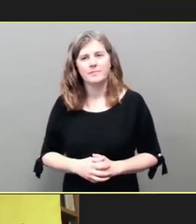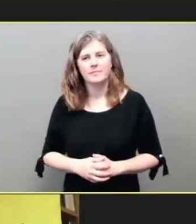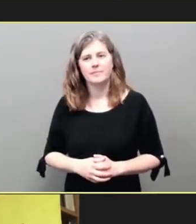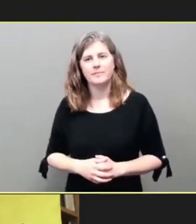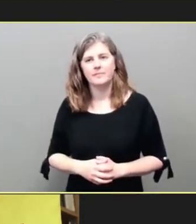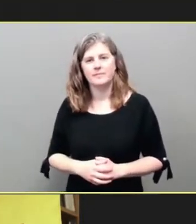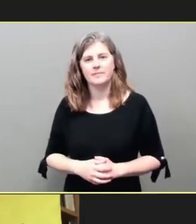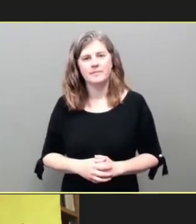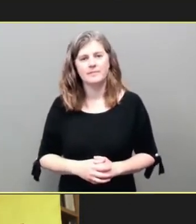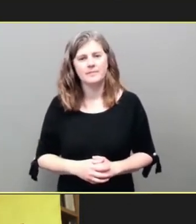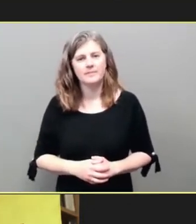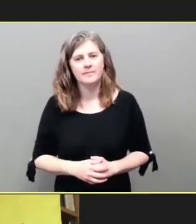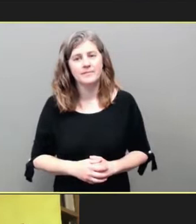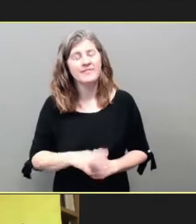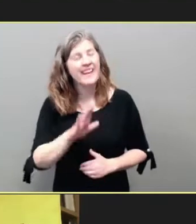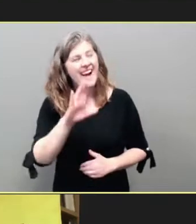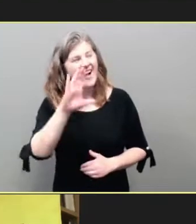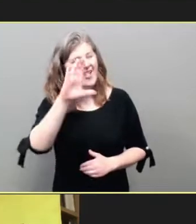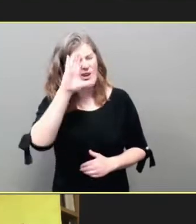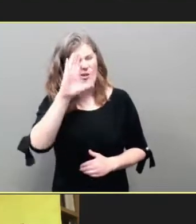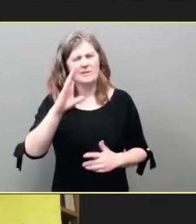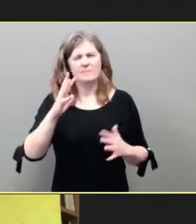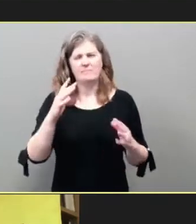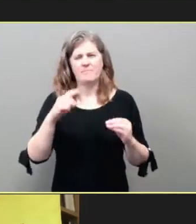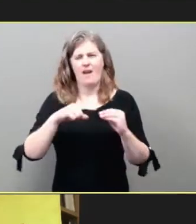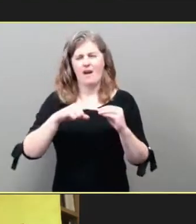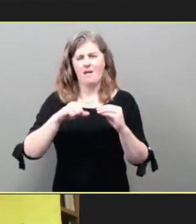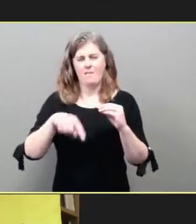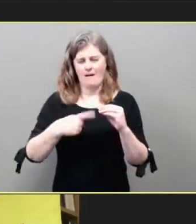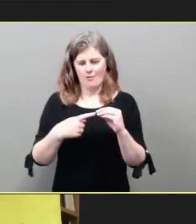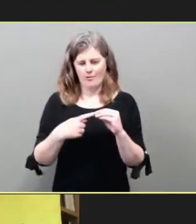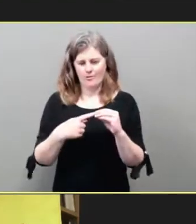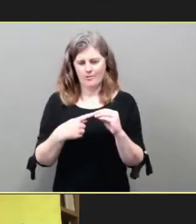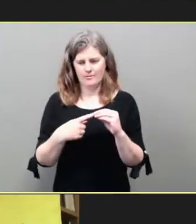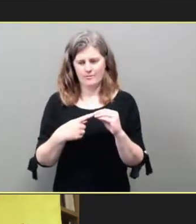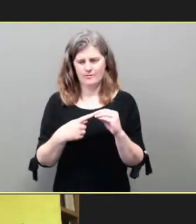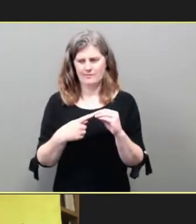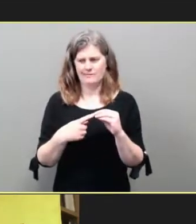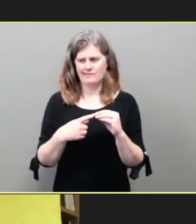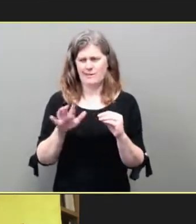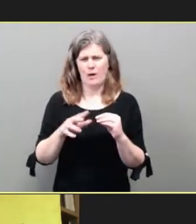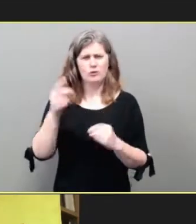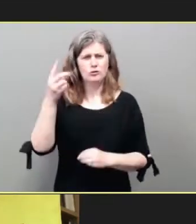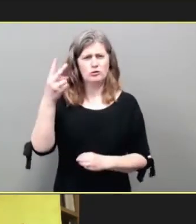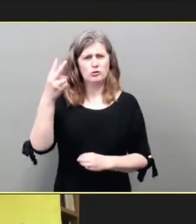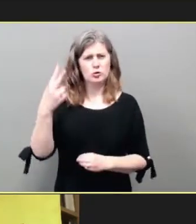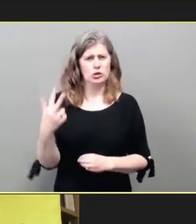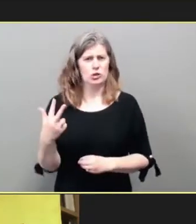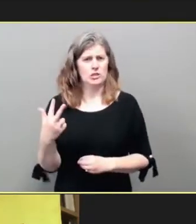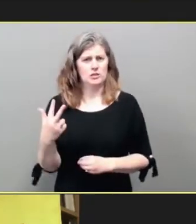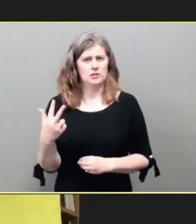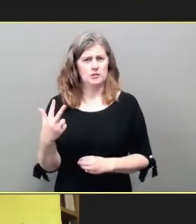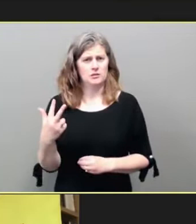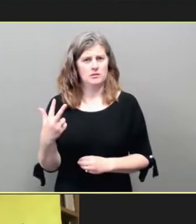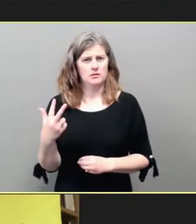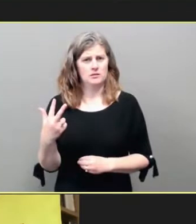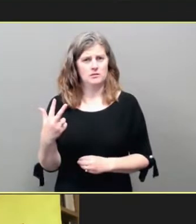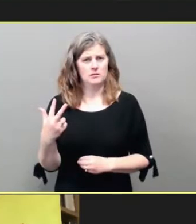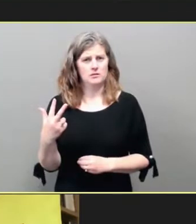I, um, about, uh, almost two thirds of the entities on the rapid response list,